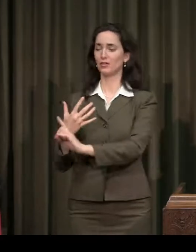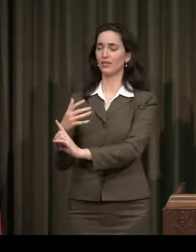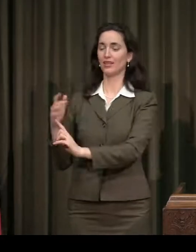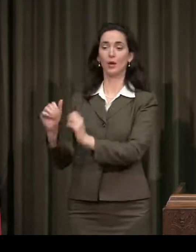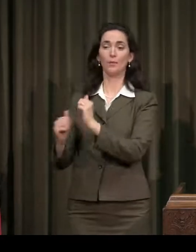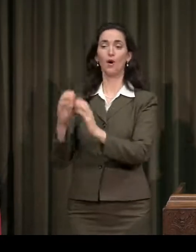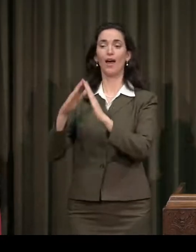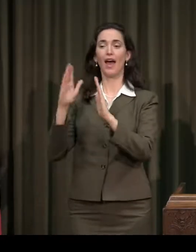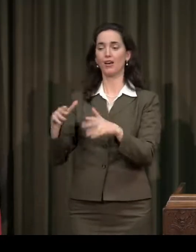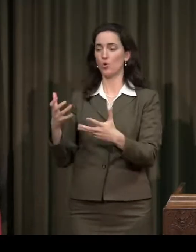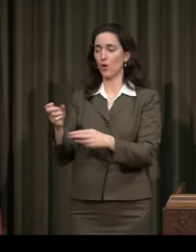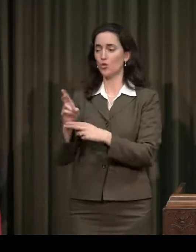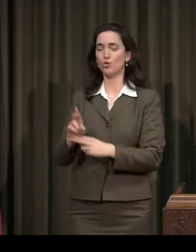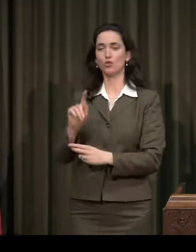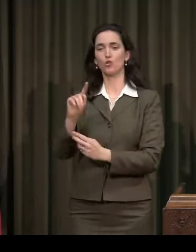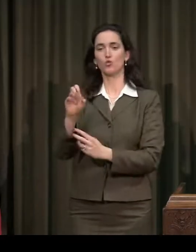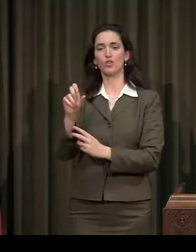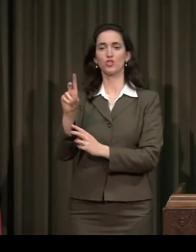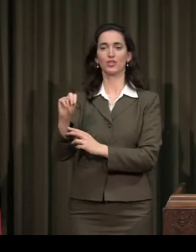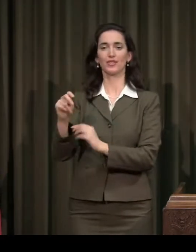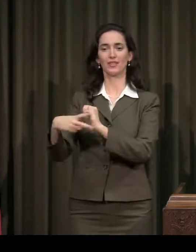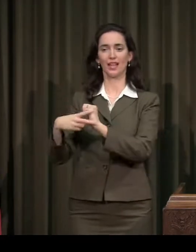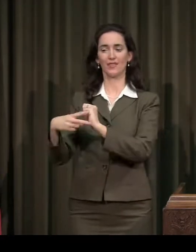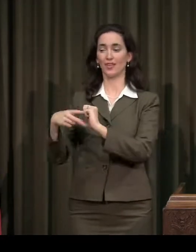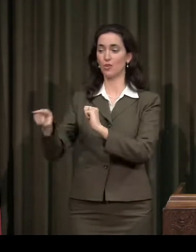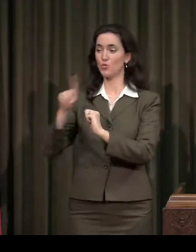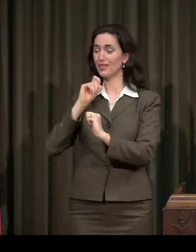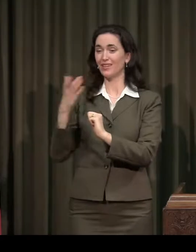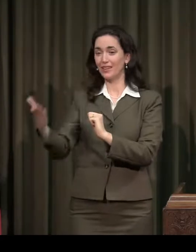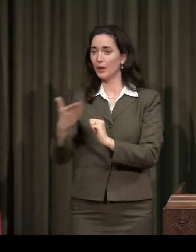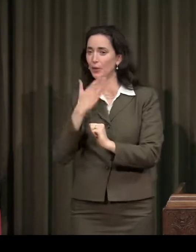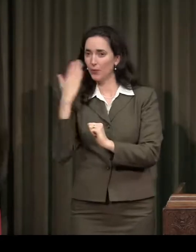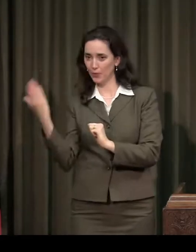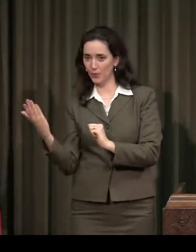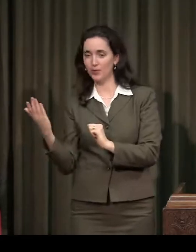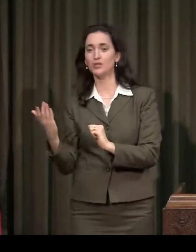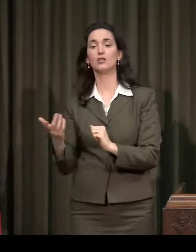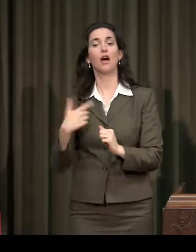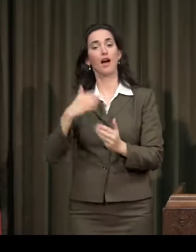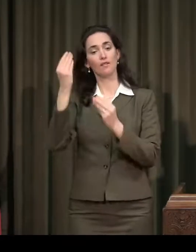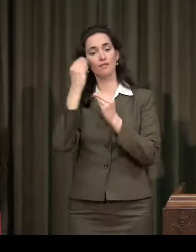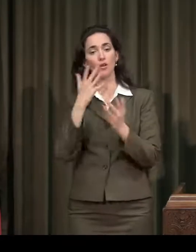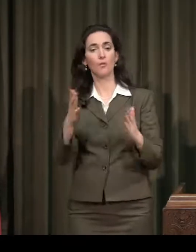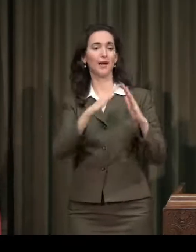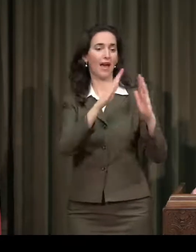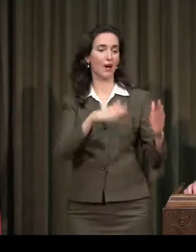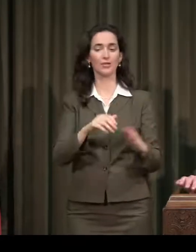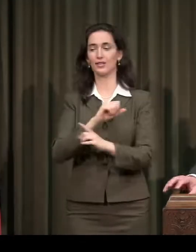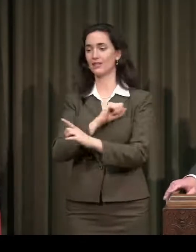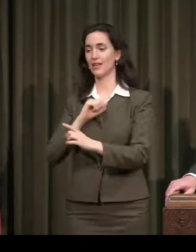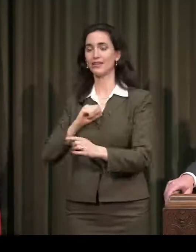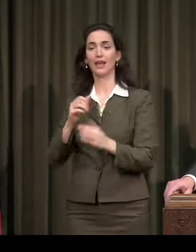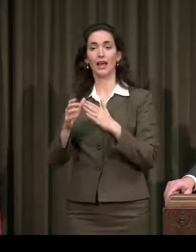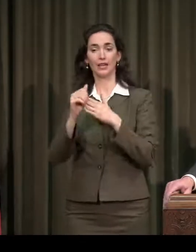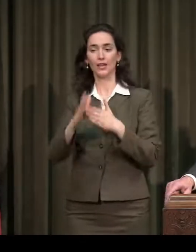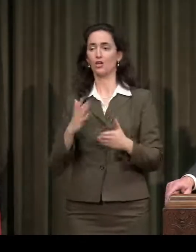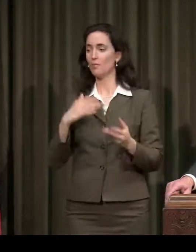not exist and not told leaders in the House and the Senate all along that if there's real money there i'm happy to